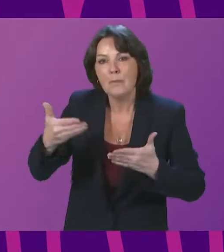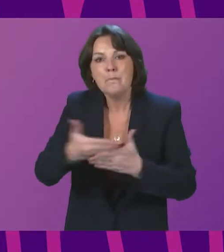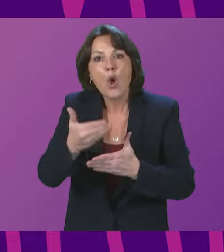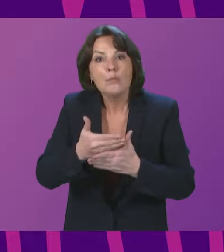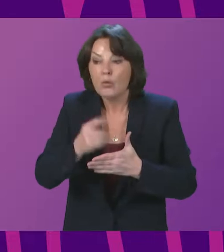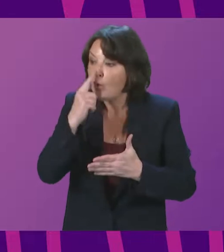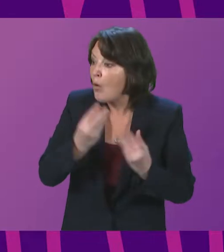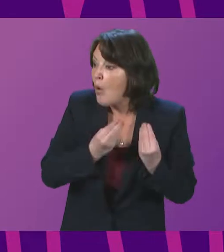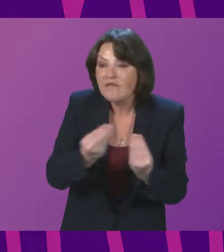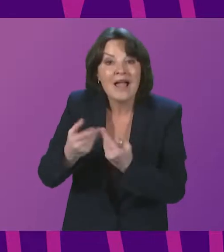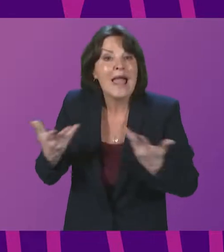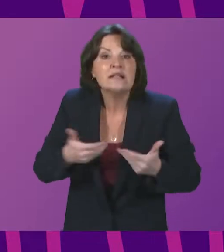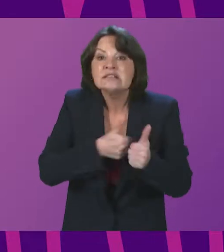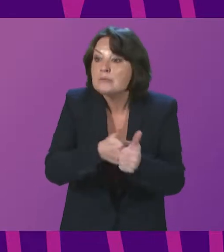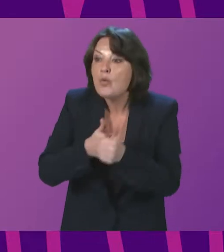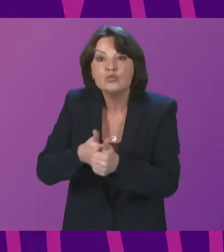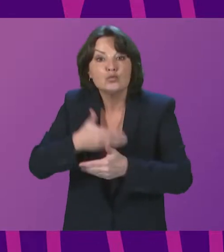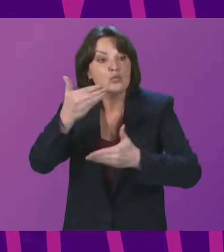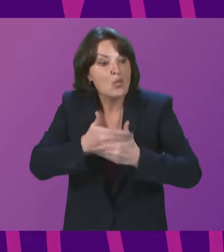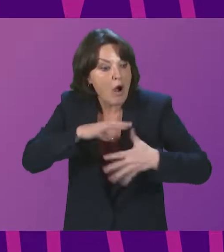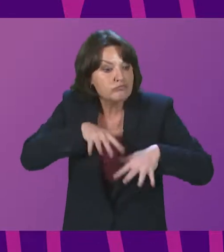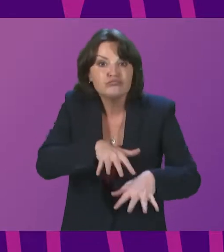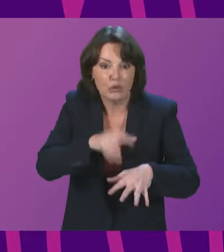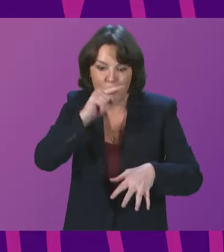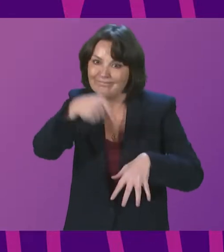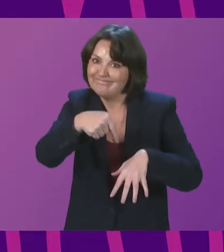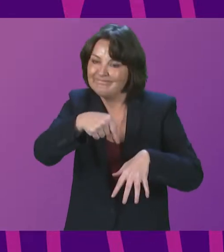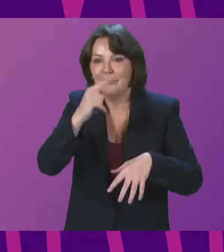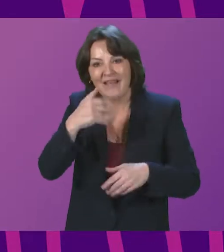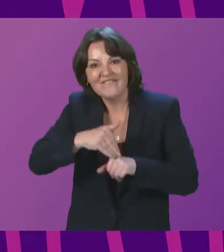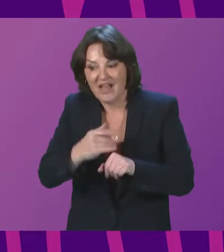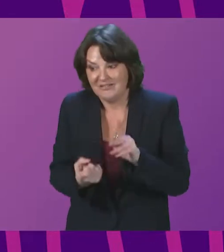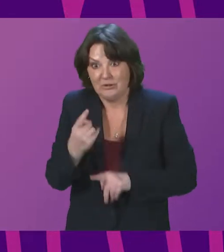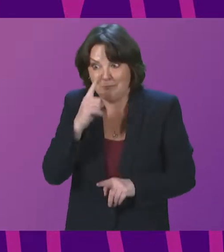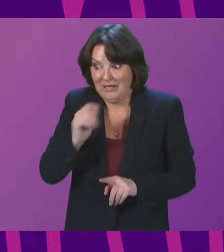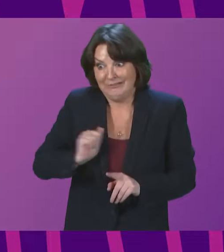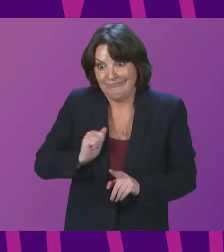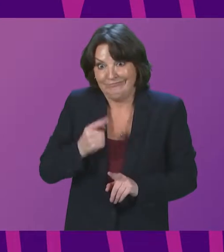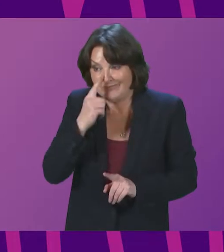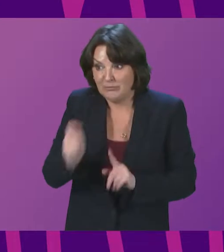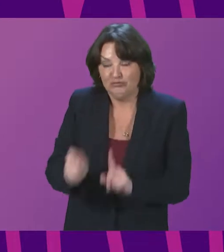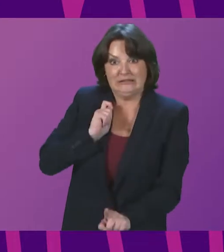any necessary support to the members of the workforce who are affected and who might be